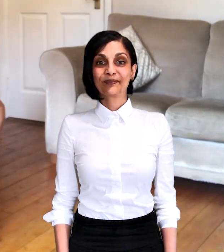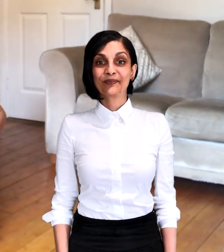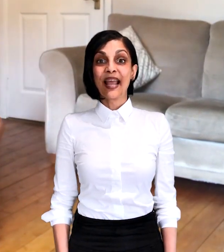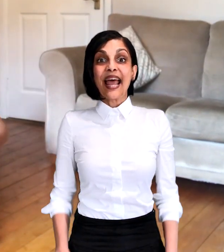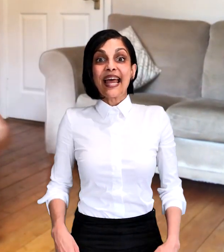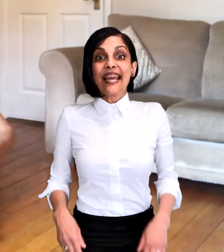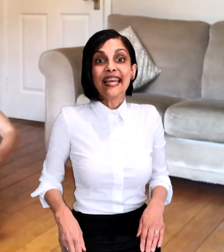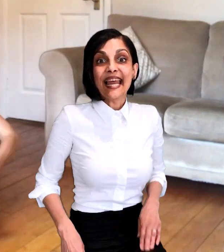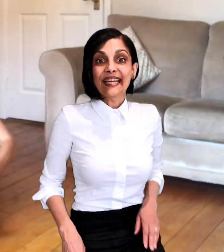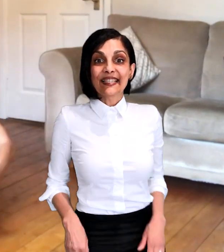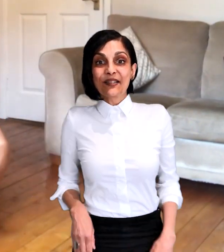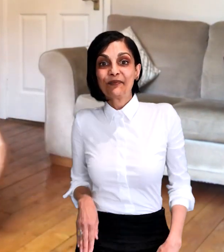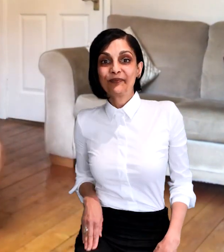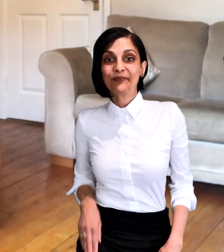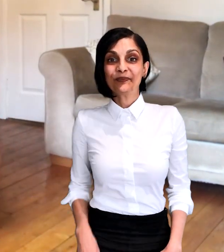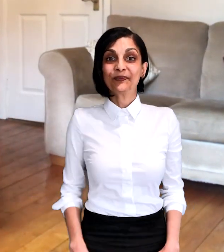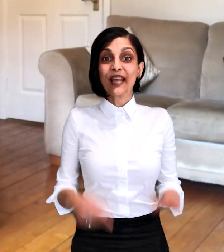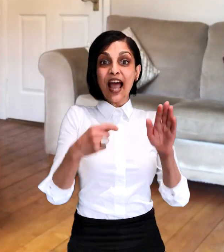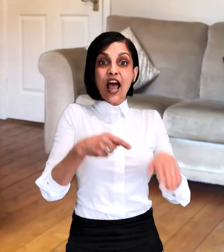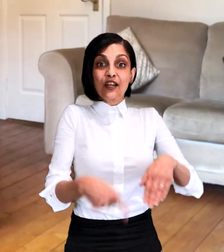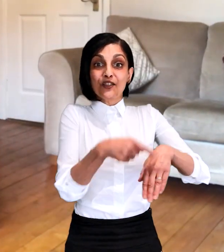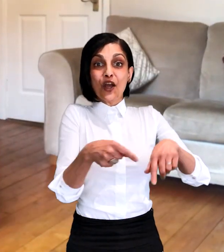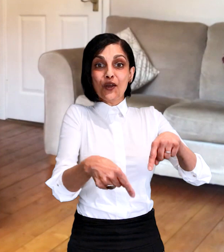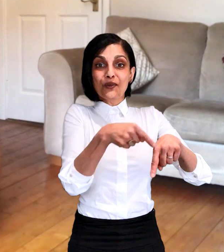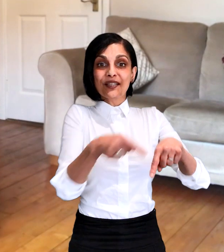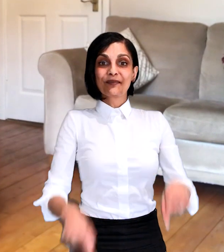Down your legs, all the way down to your toes.